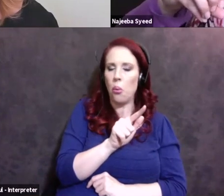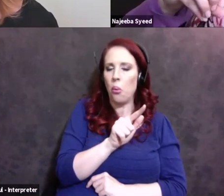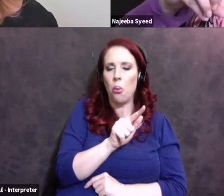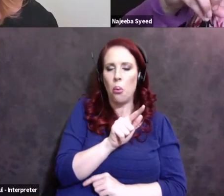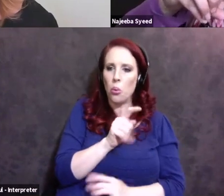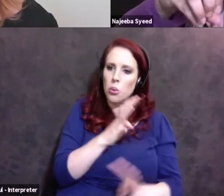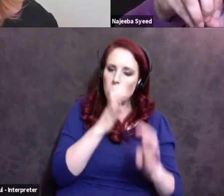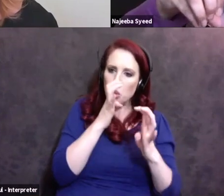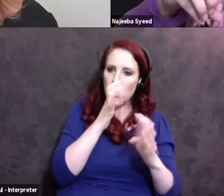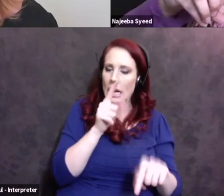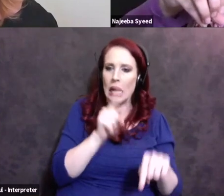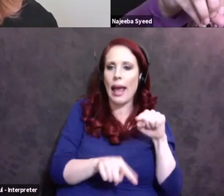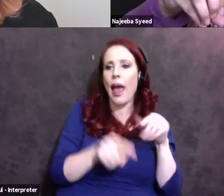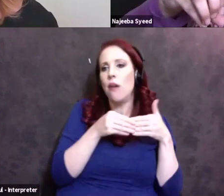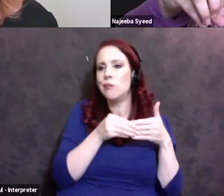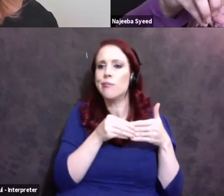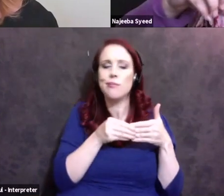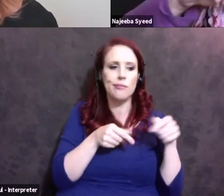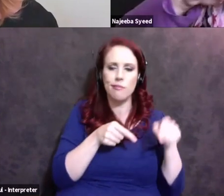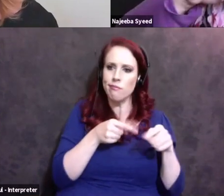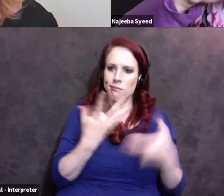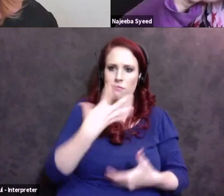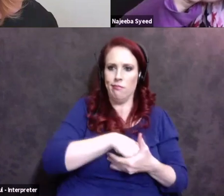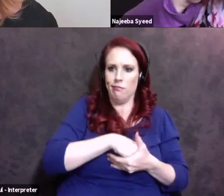The other are day to day. They are negotiable.